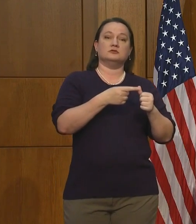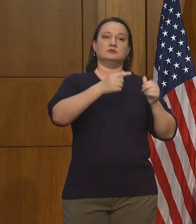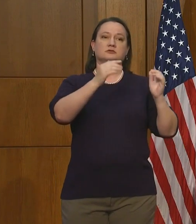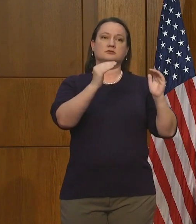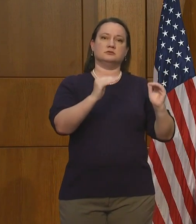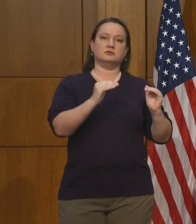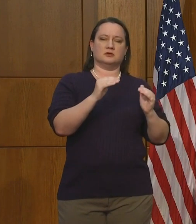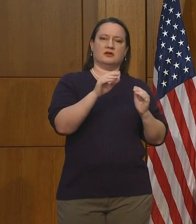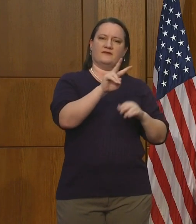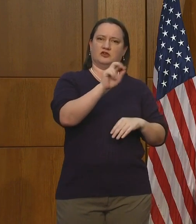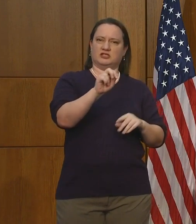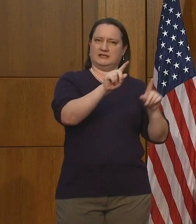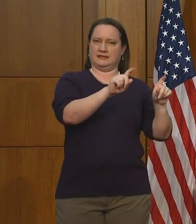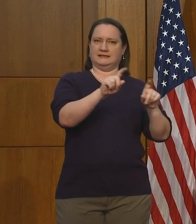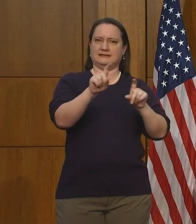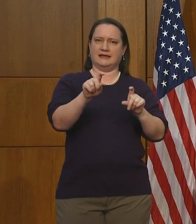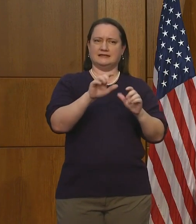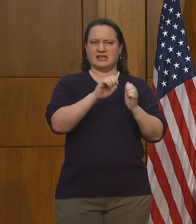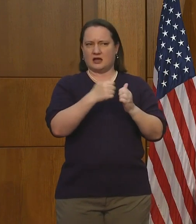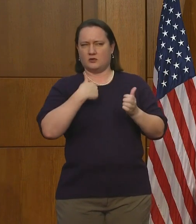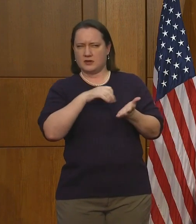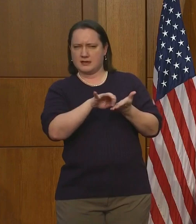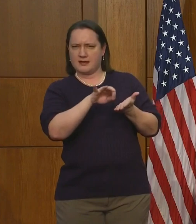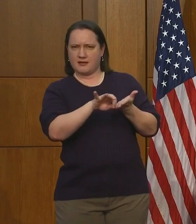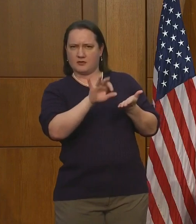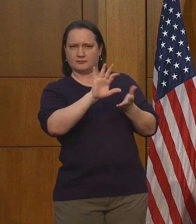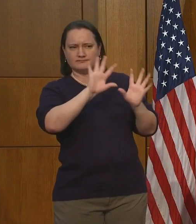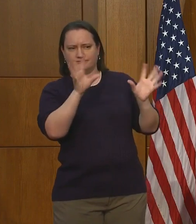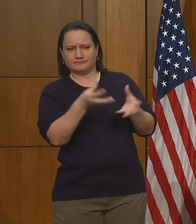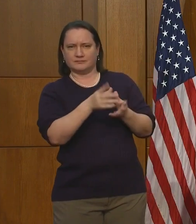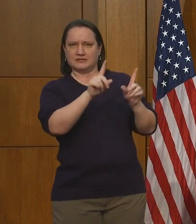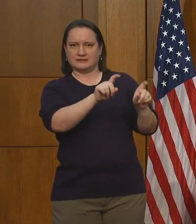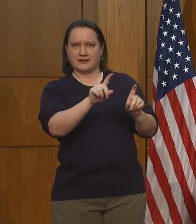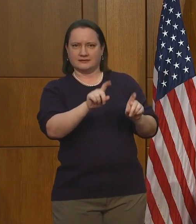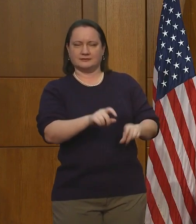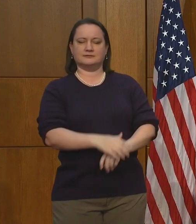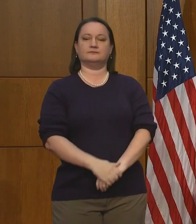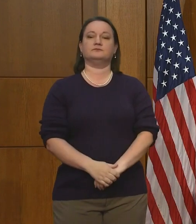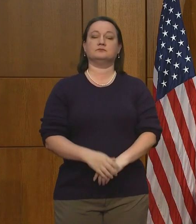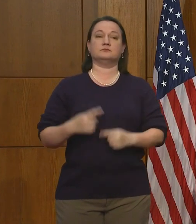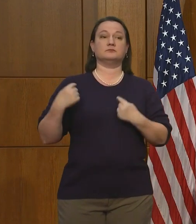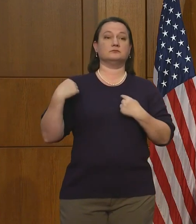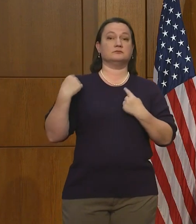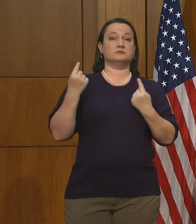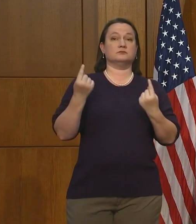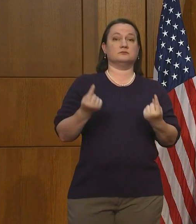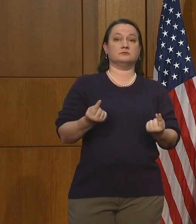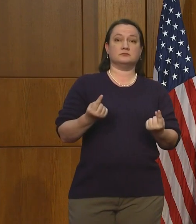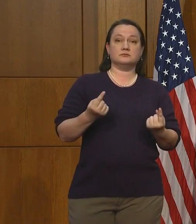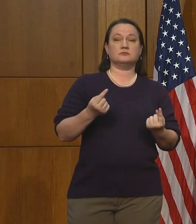FIRST I'D LIKE TO TALK ABOUT HOW VIRGINIA IS COUNTING ITS